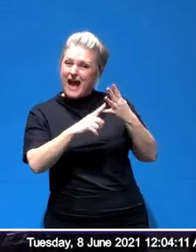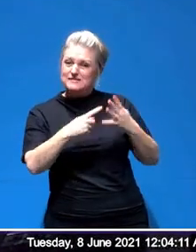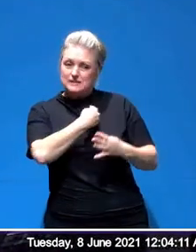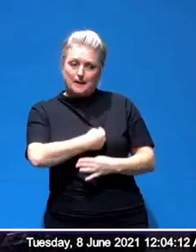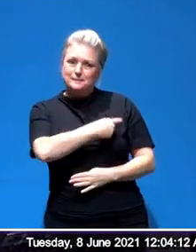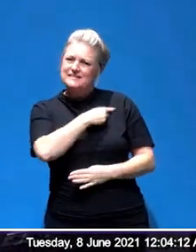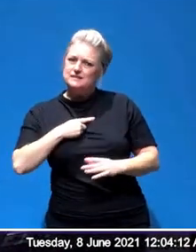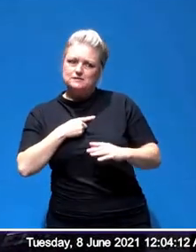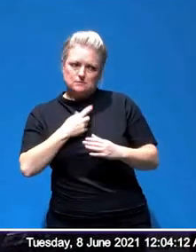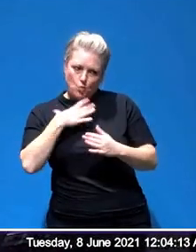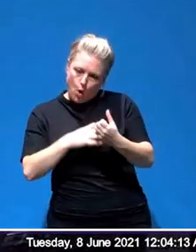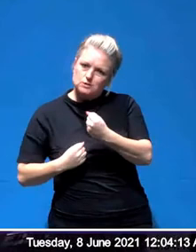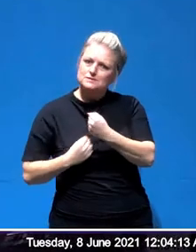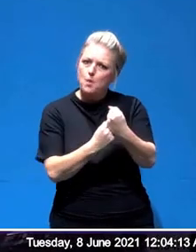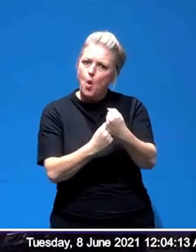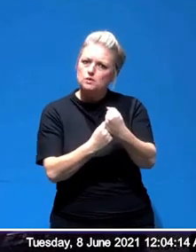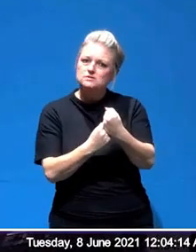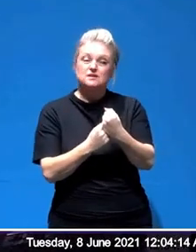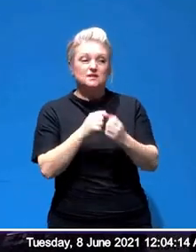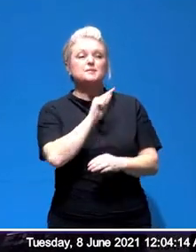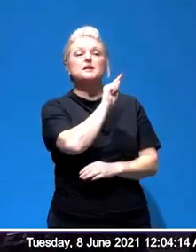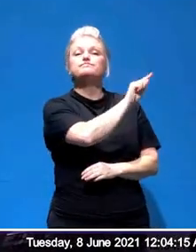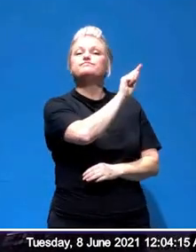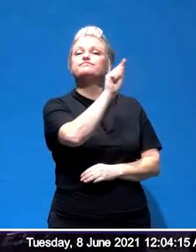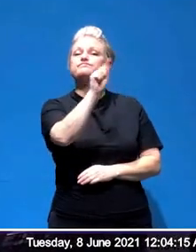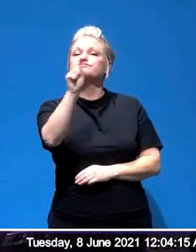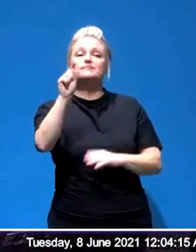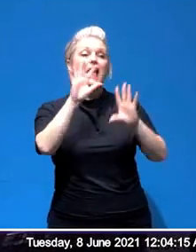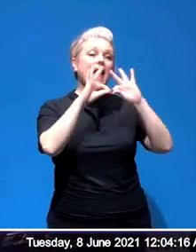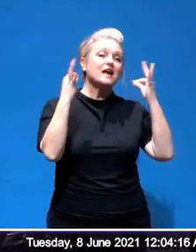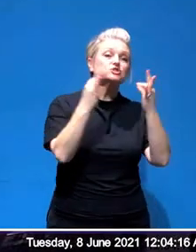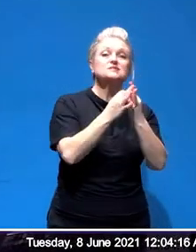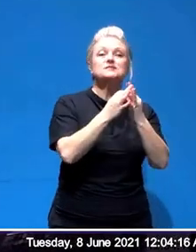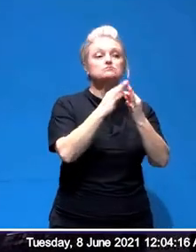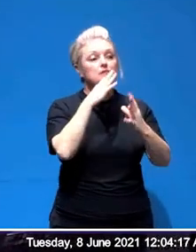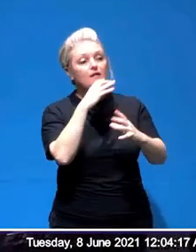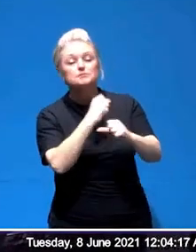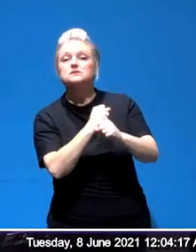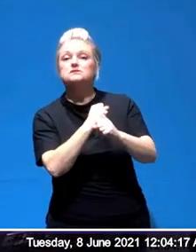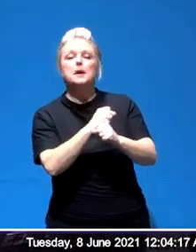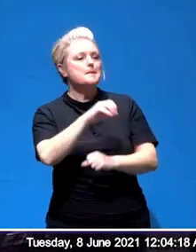Agencies and staff should work with families and make every effort to keep them informed and involved.